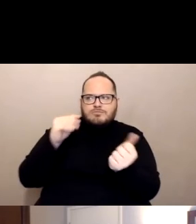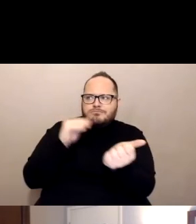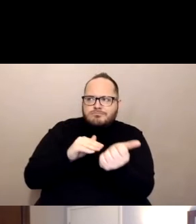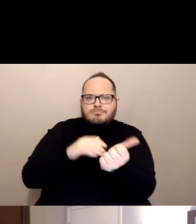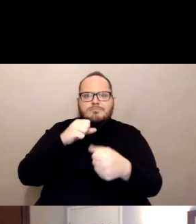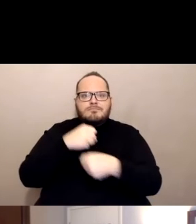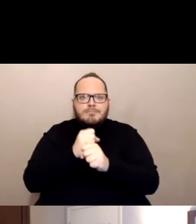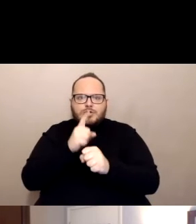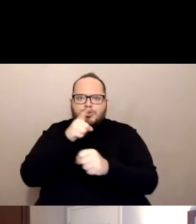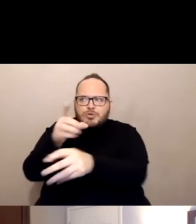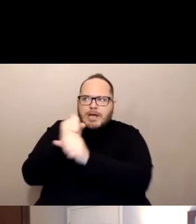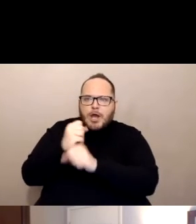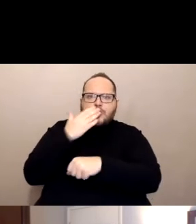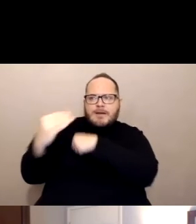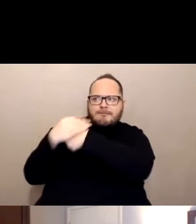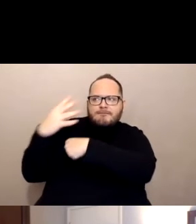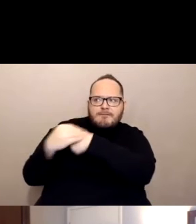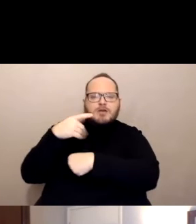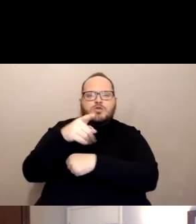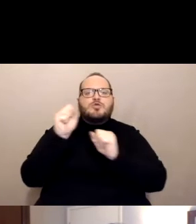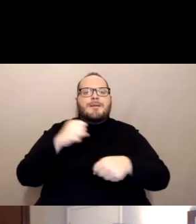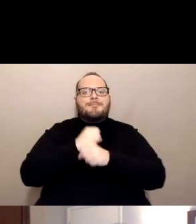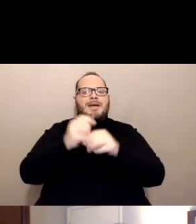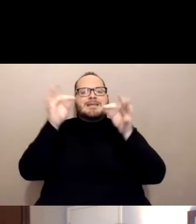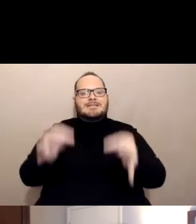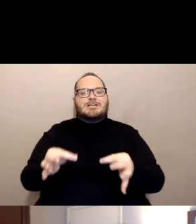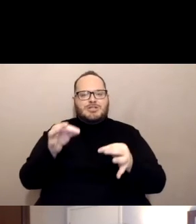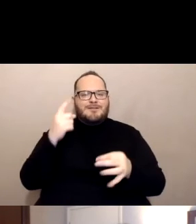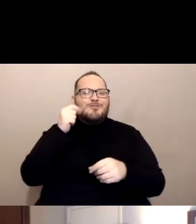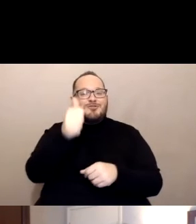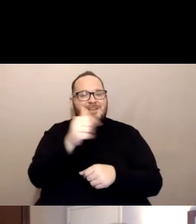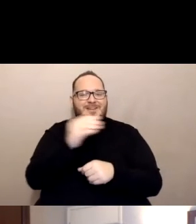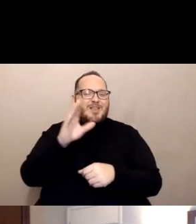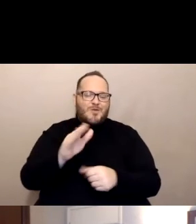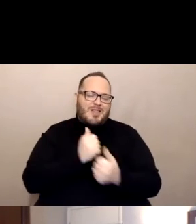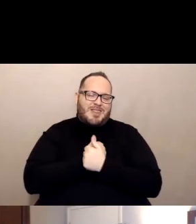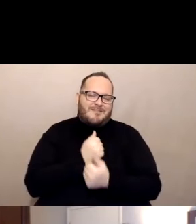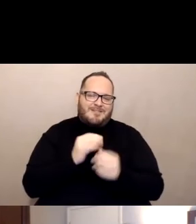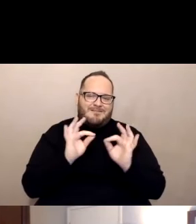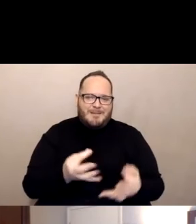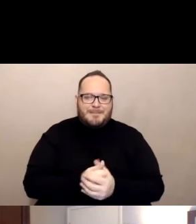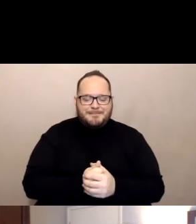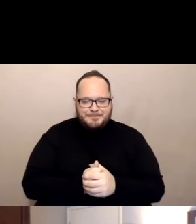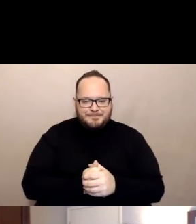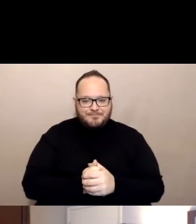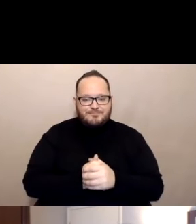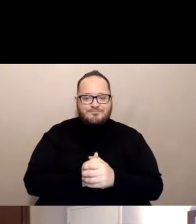for you and your loved one. And with that, we'll move to the next slide. And I will pass this on to our colleague, Lisa Hooks.